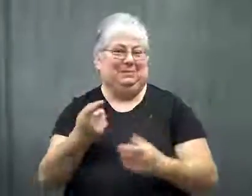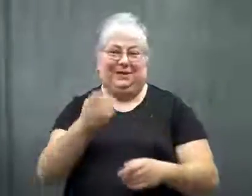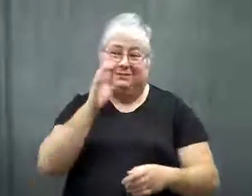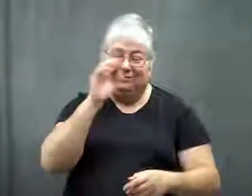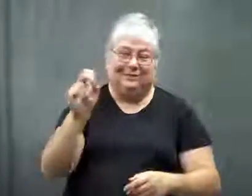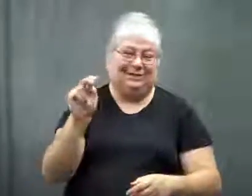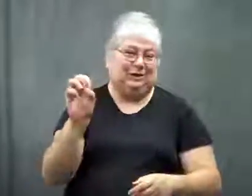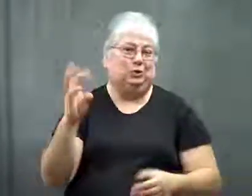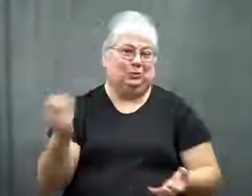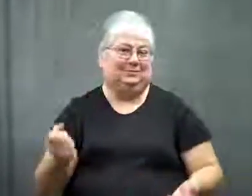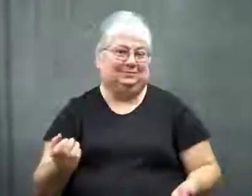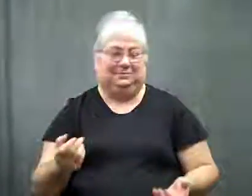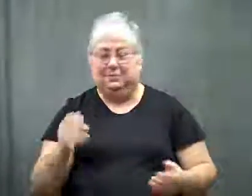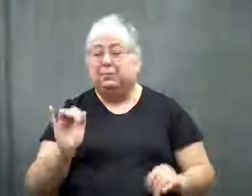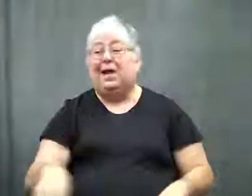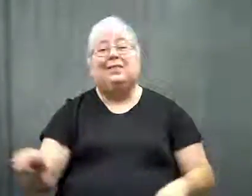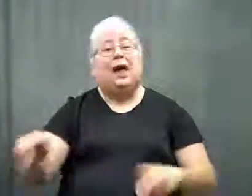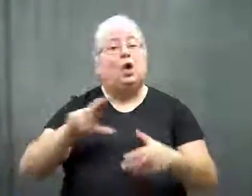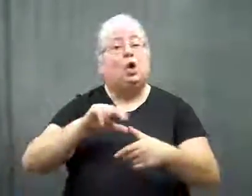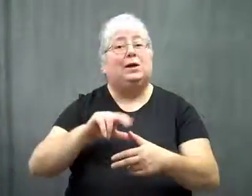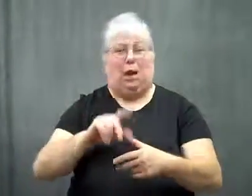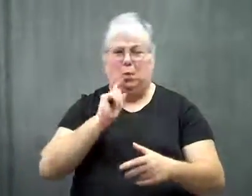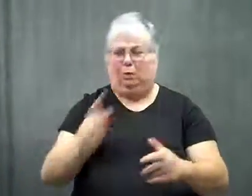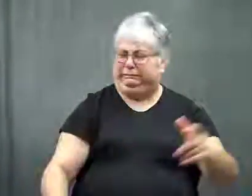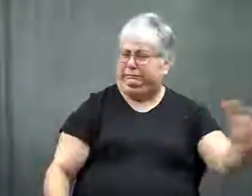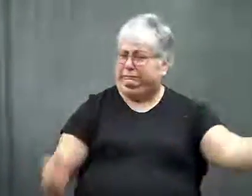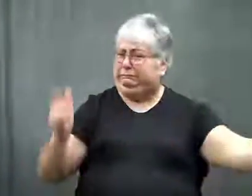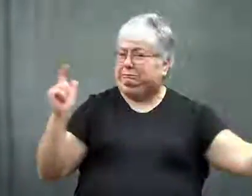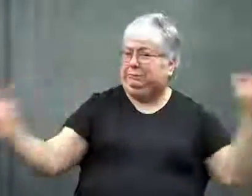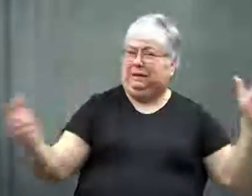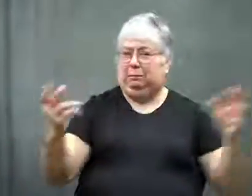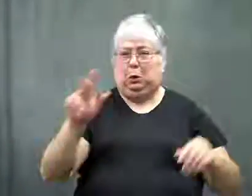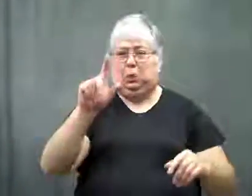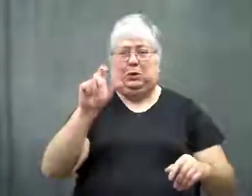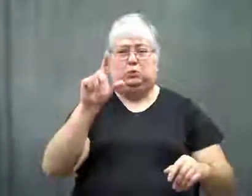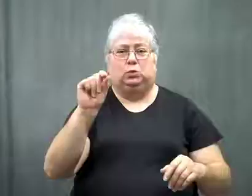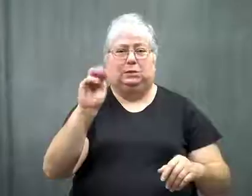You'll see more details as you watch the news.